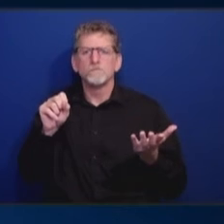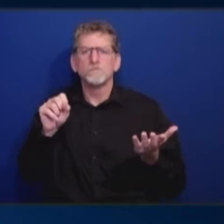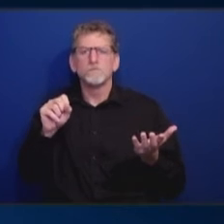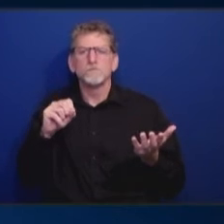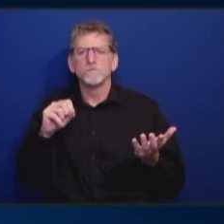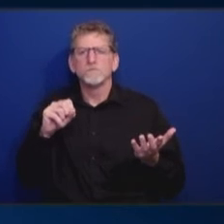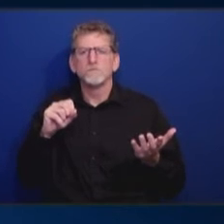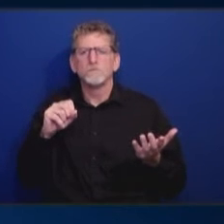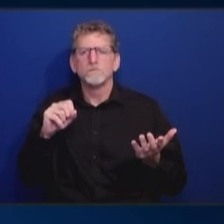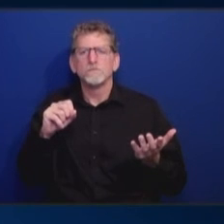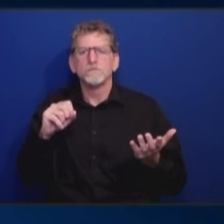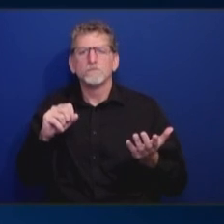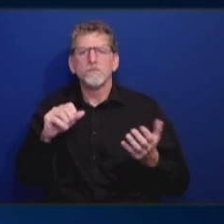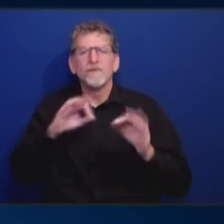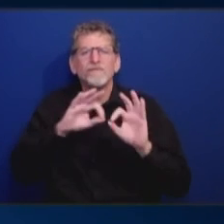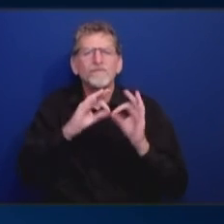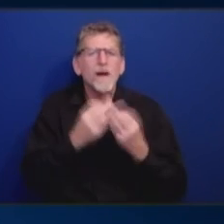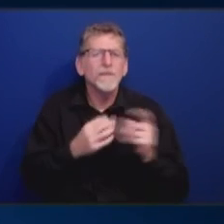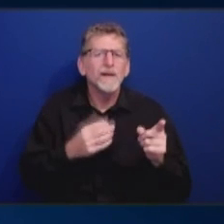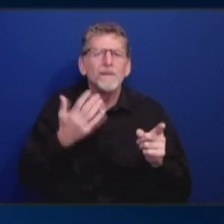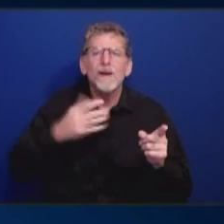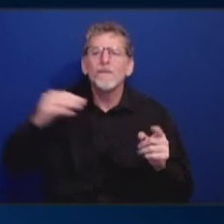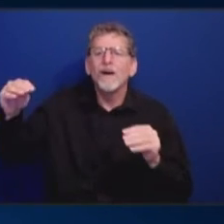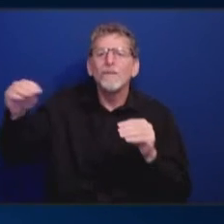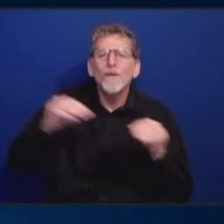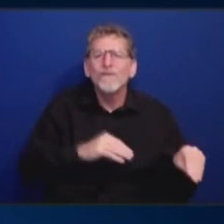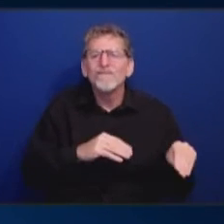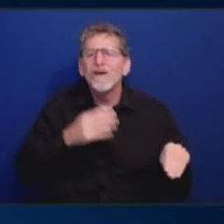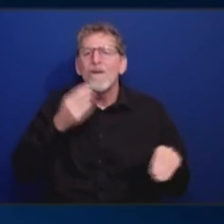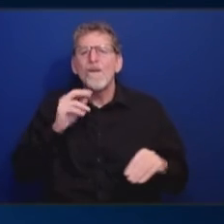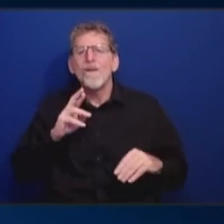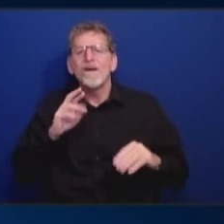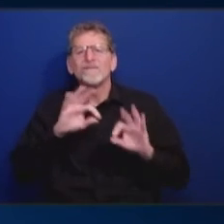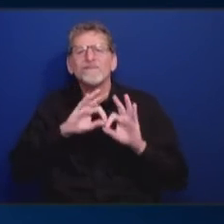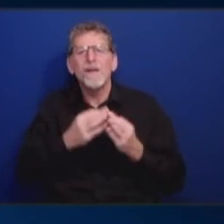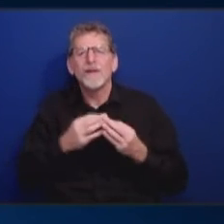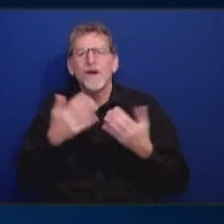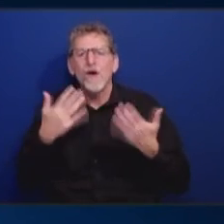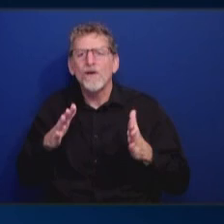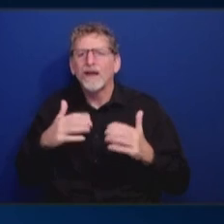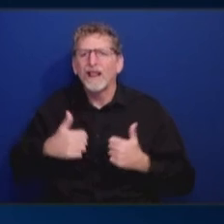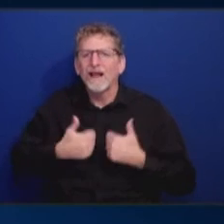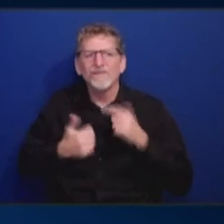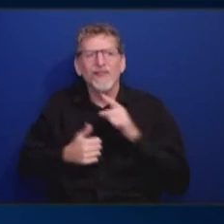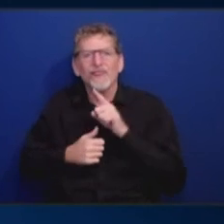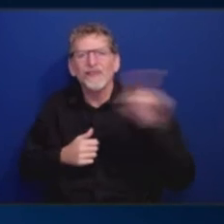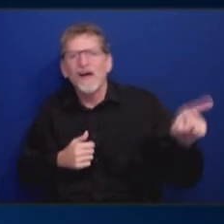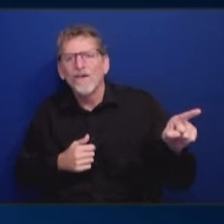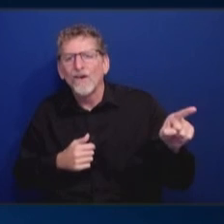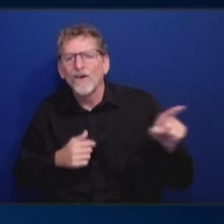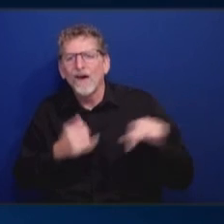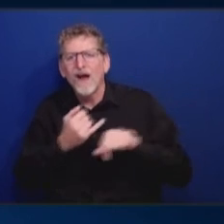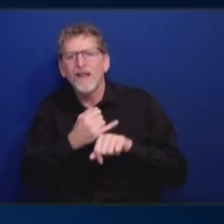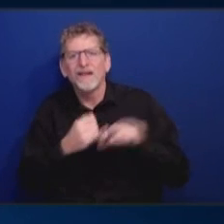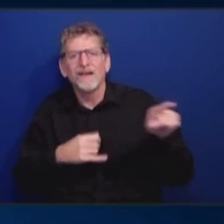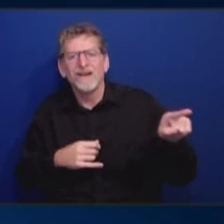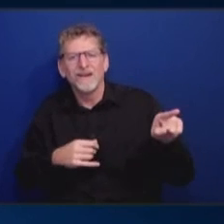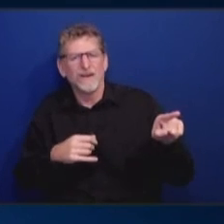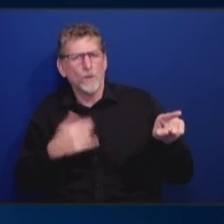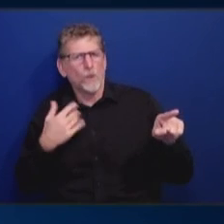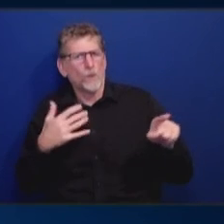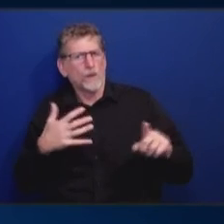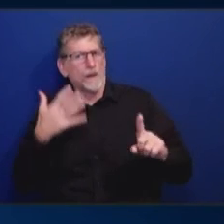So it's, again, a wide range of impacts that effect different populations in different